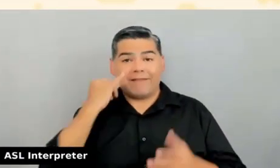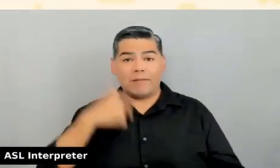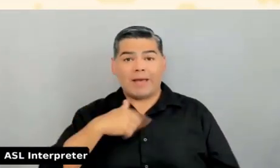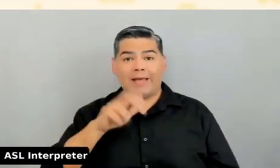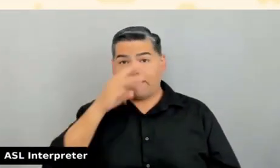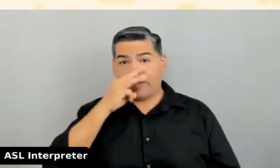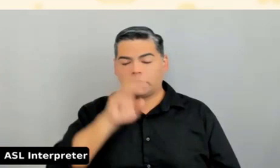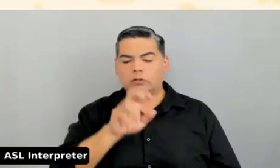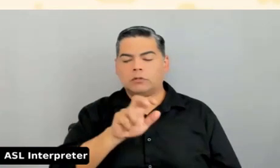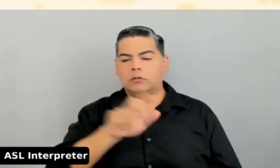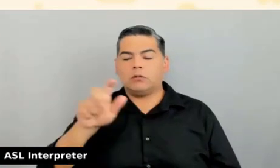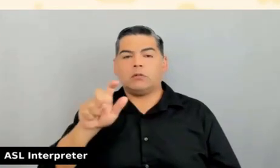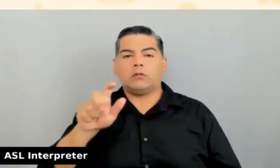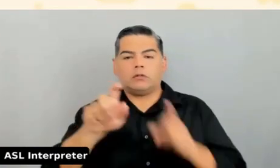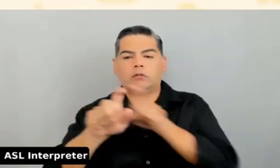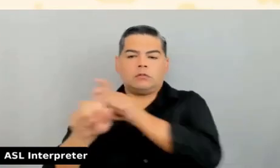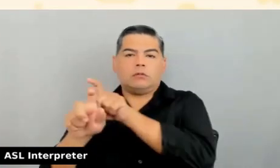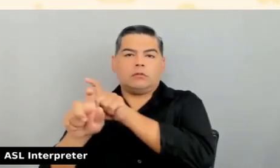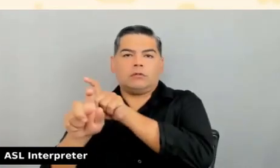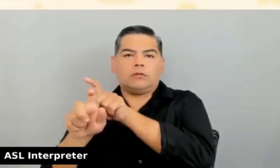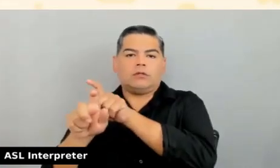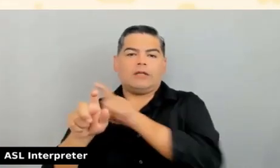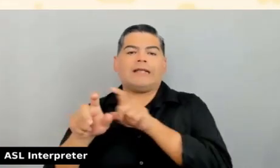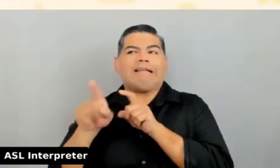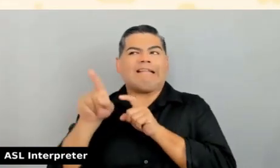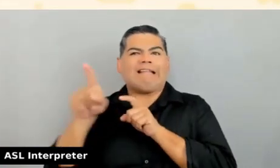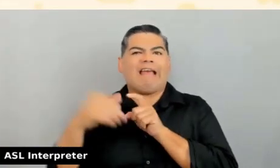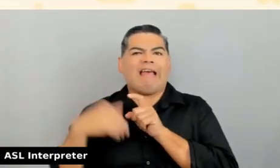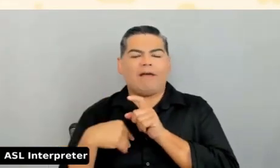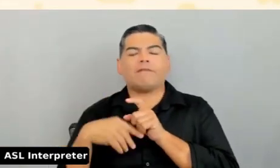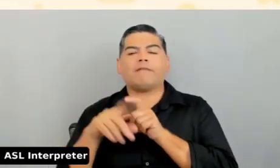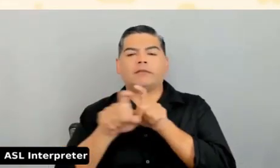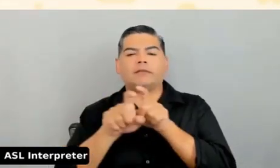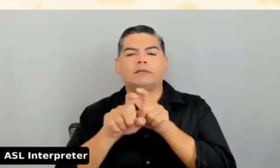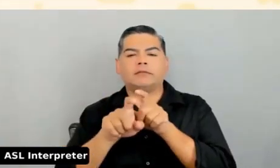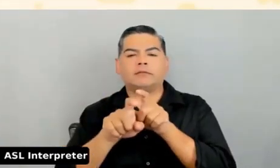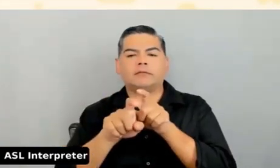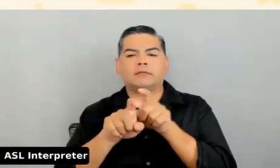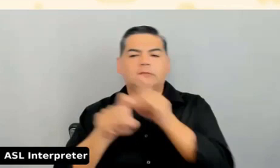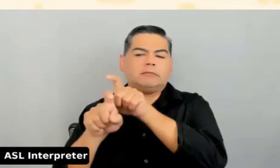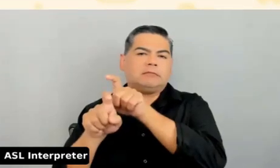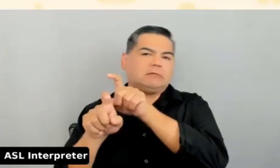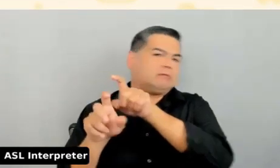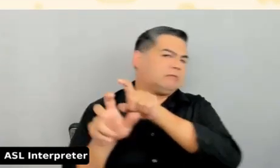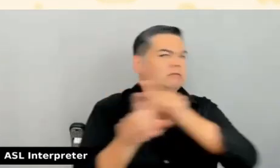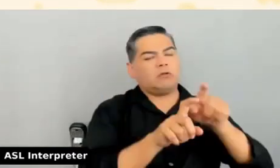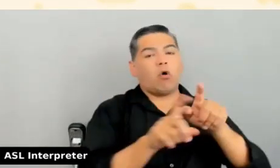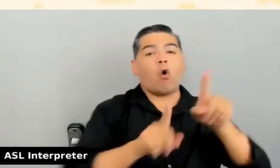and I tend to mouse all over the place, when I drag my mouse, they have an effect of stars following me.